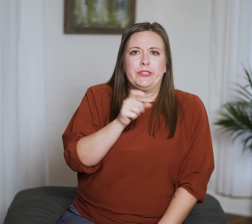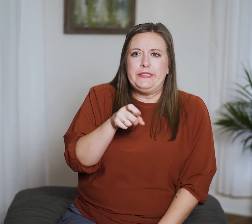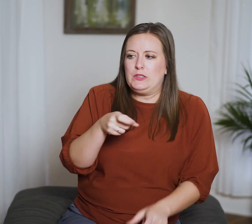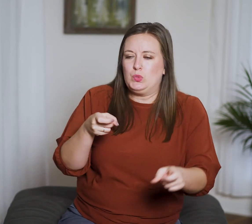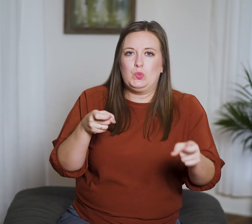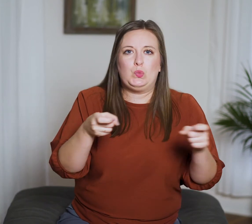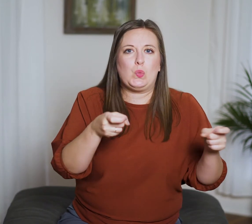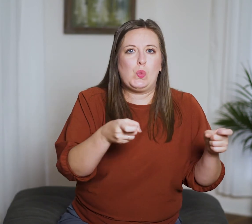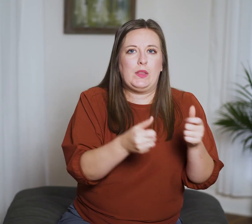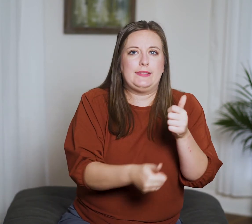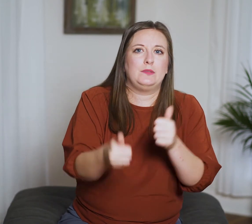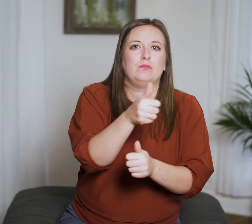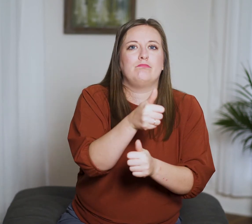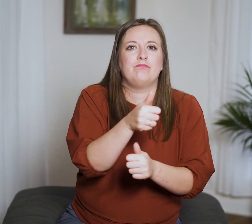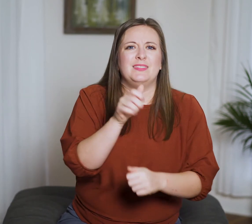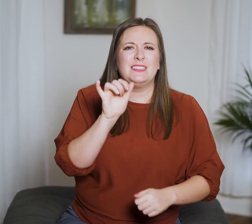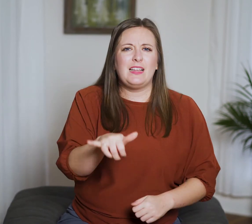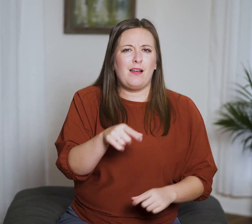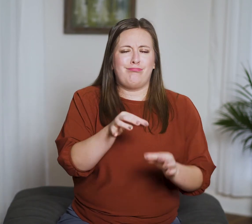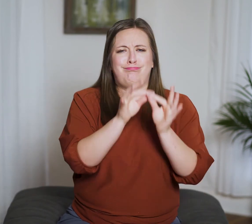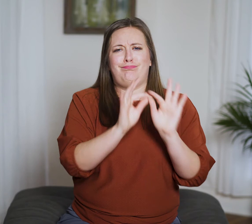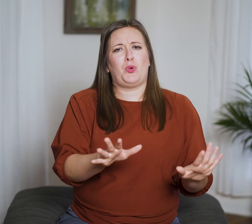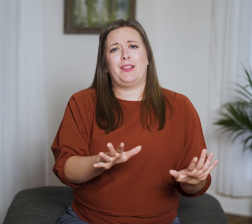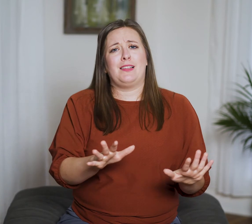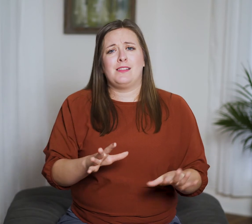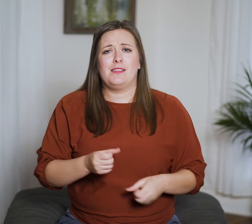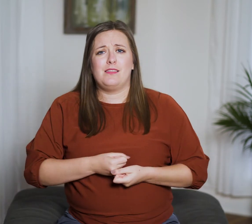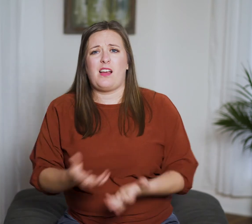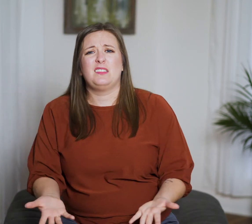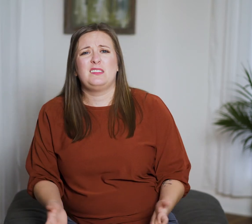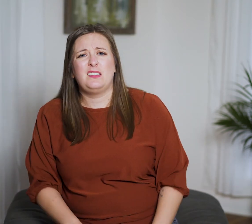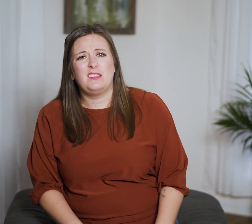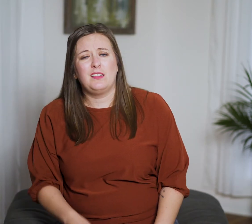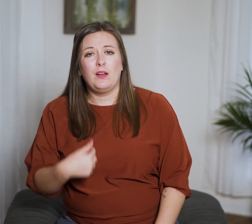our need for control and superiority, which is pointless and exhausting.